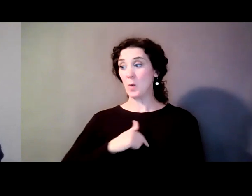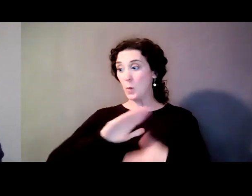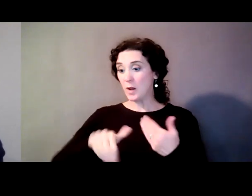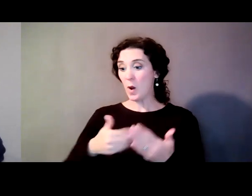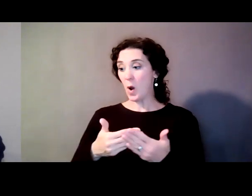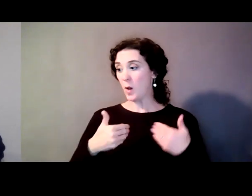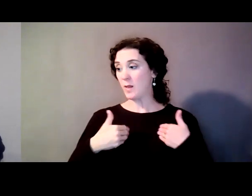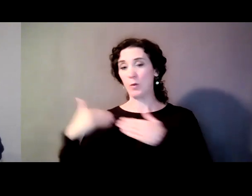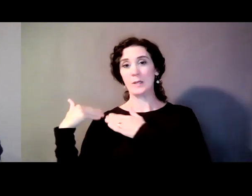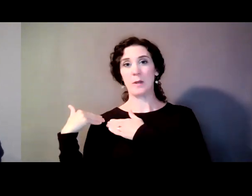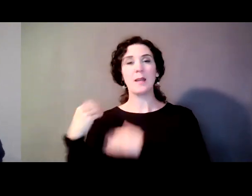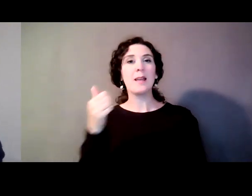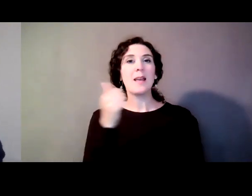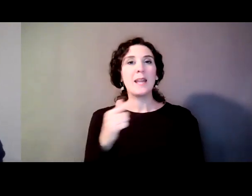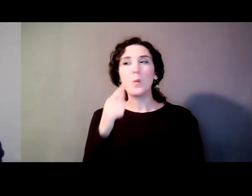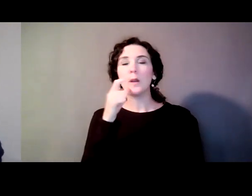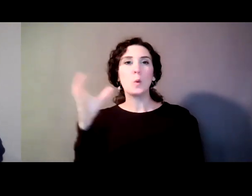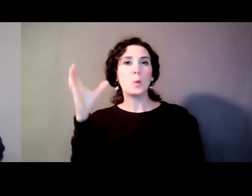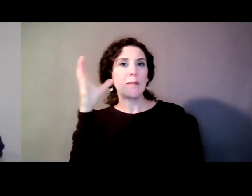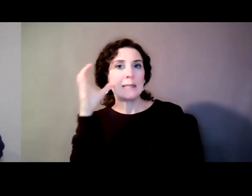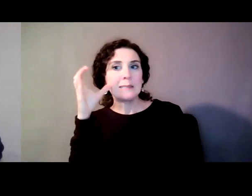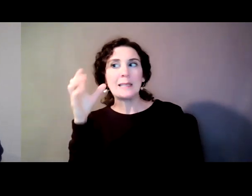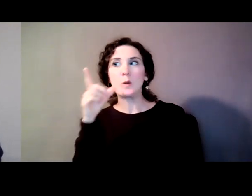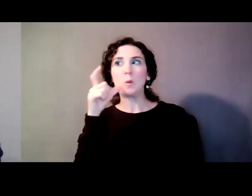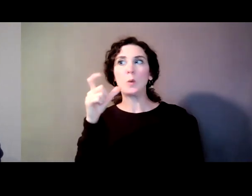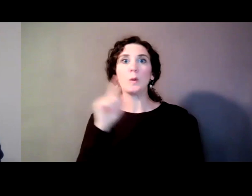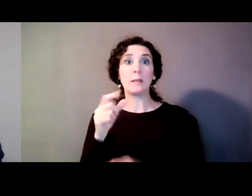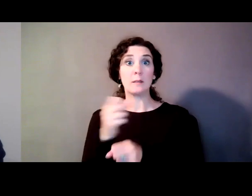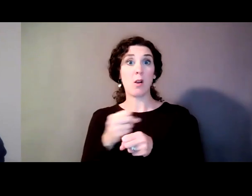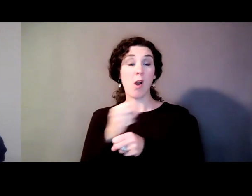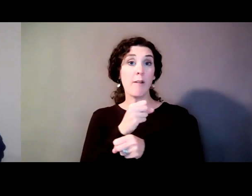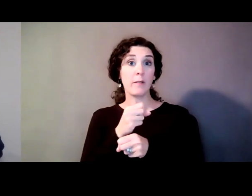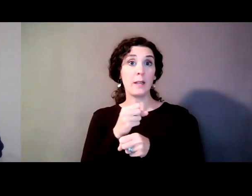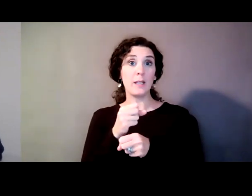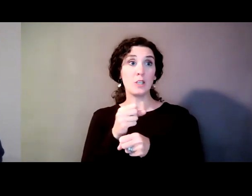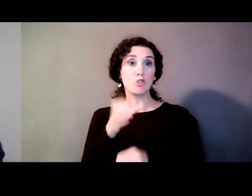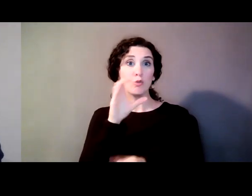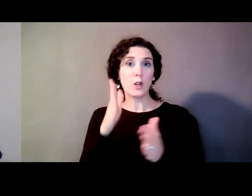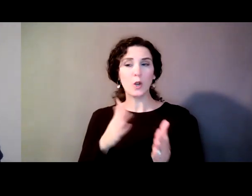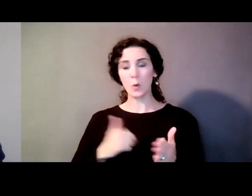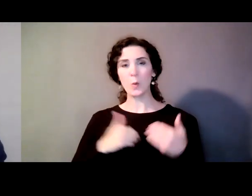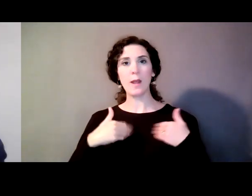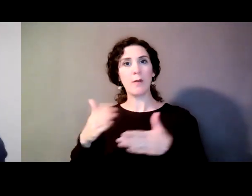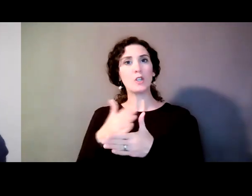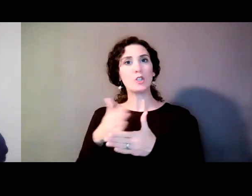is listening was on today who was a coffee drinker, and I am guessing there was quite a few of you, we have a shared responsibility.